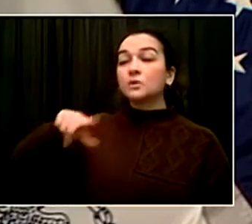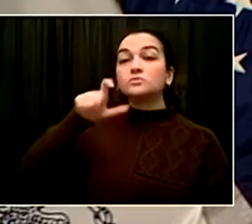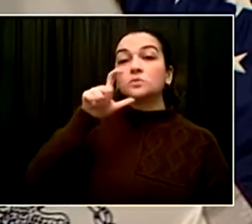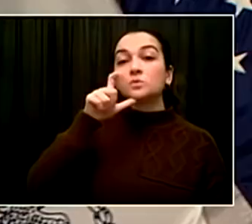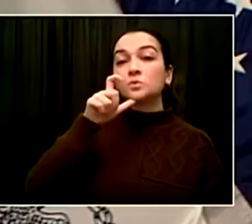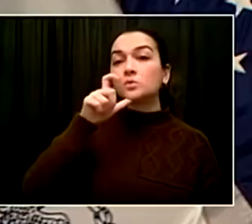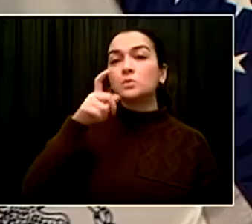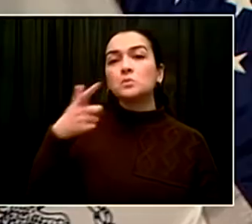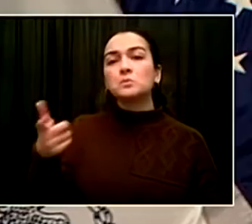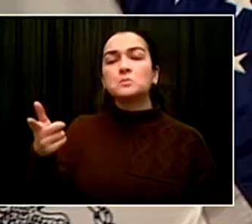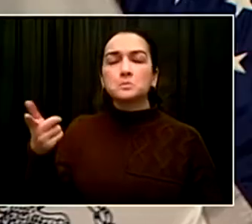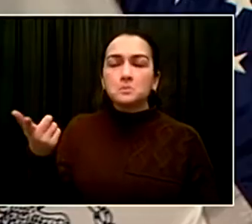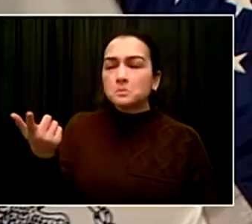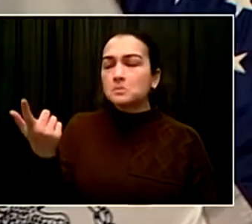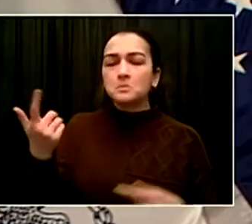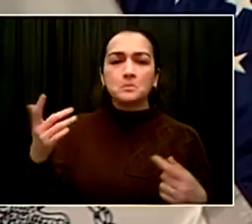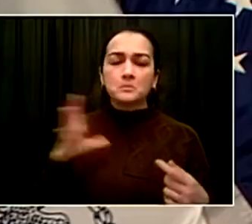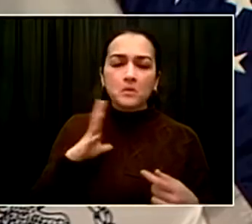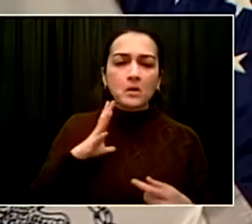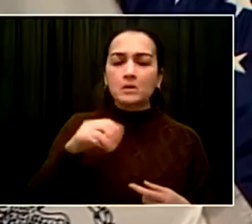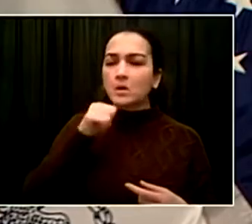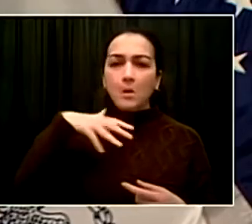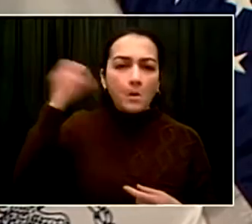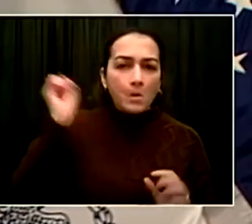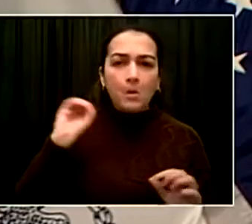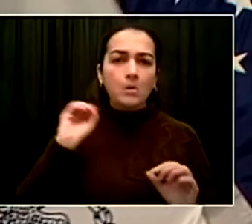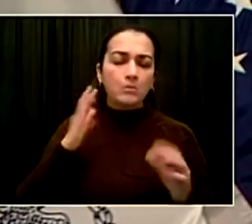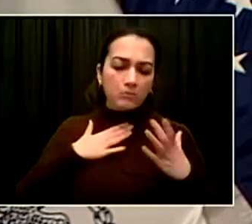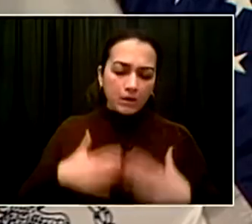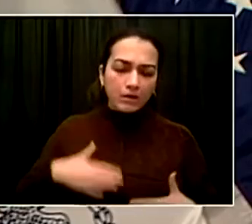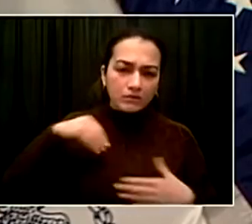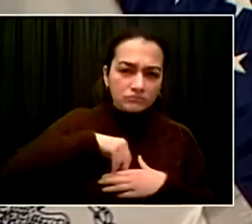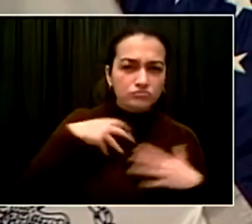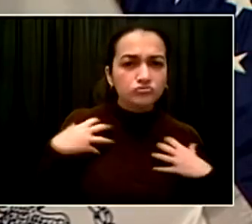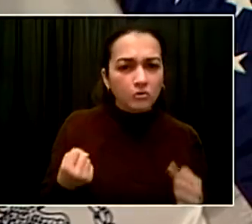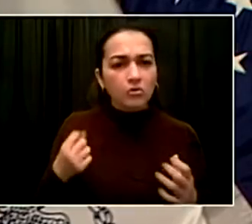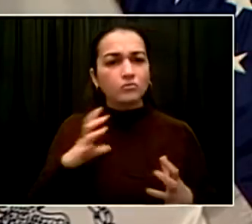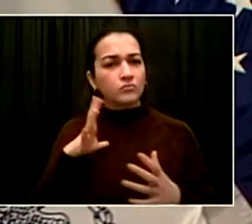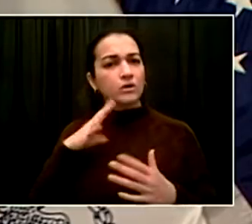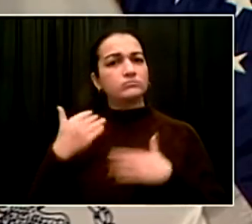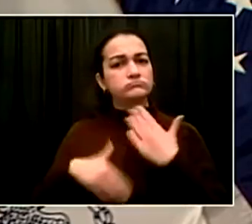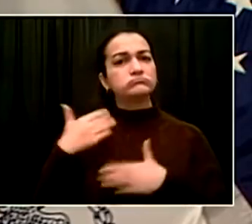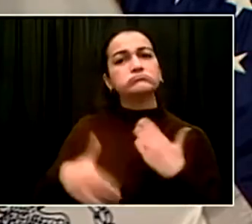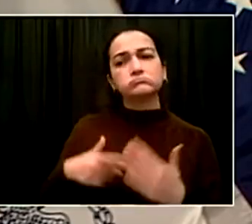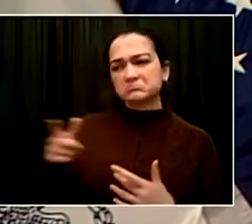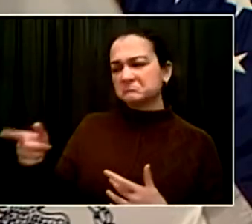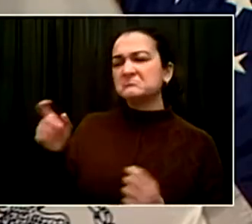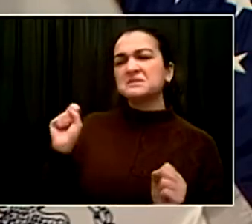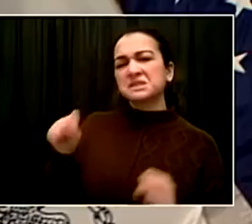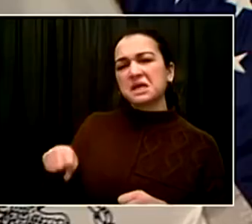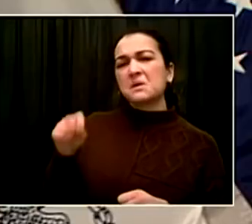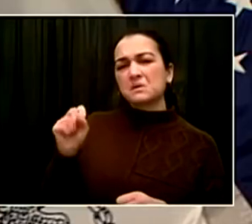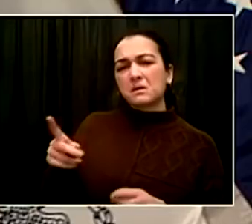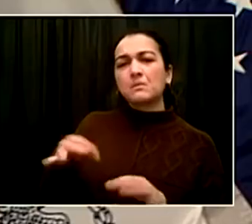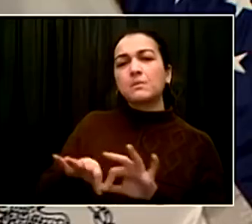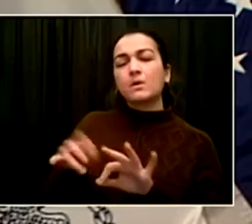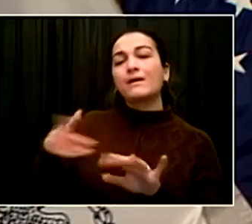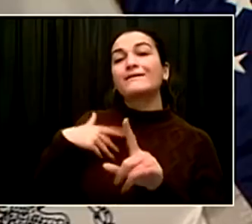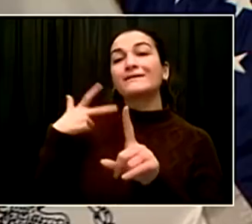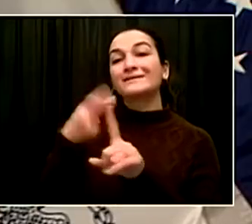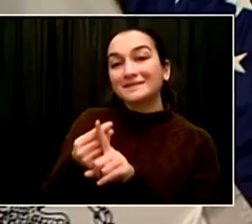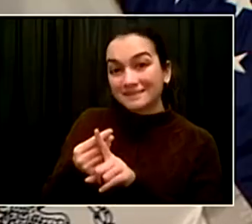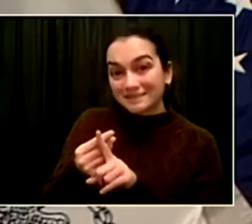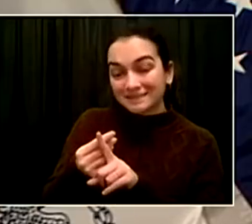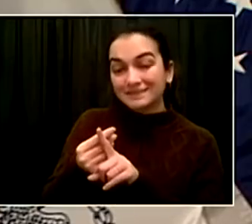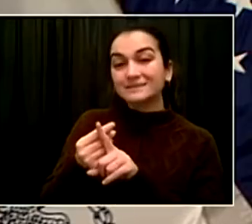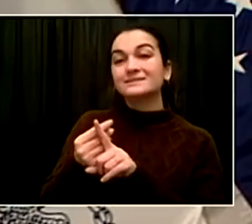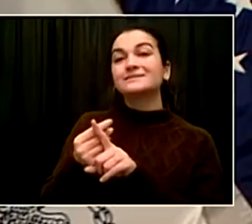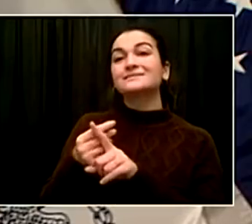LINE THOUGH IS VACCINATION IS